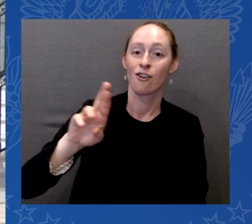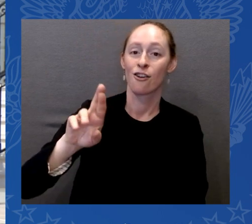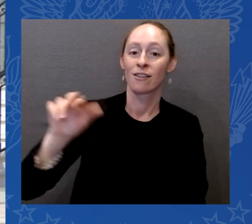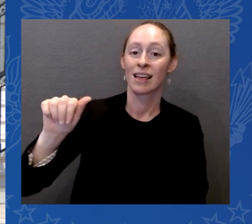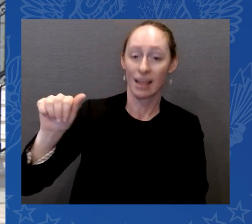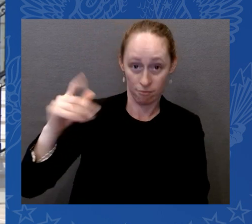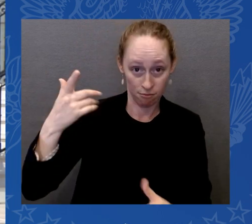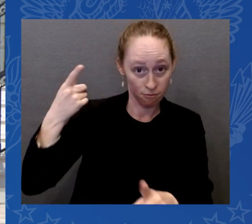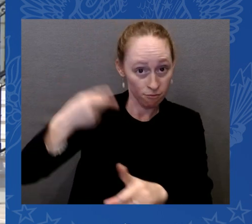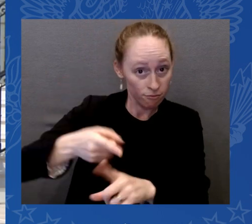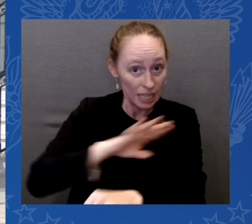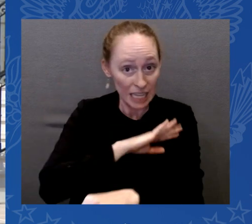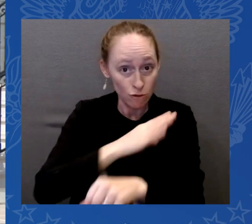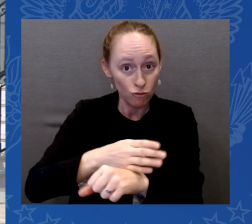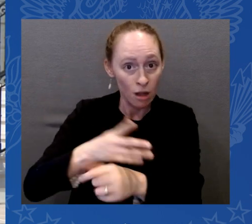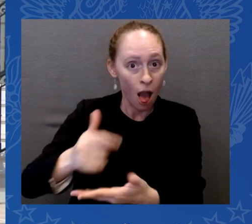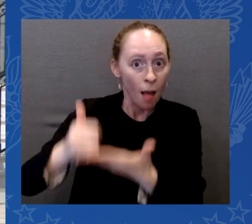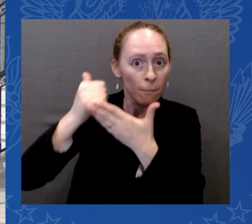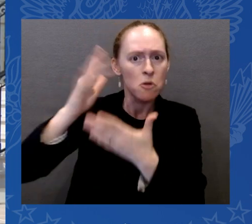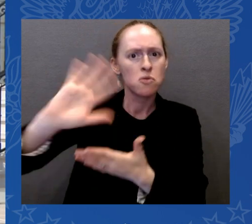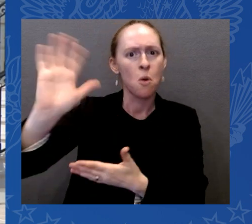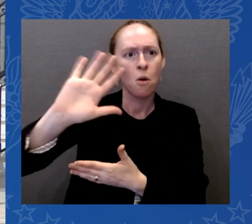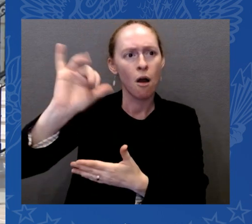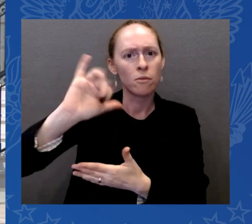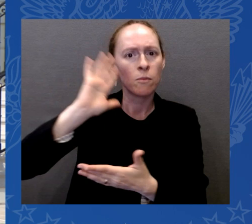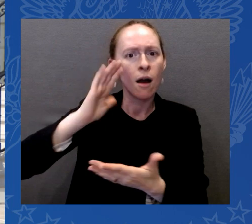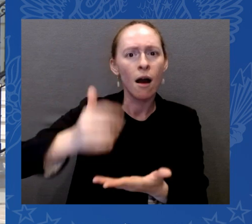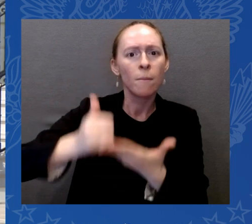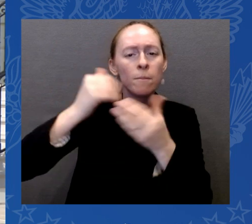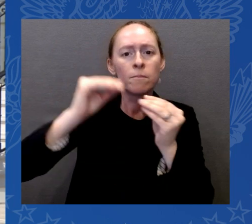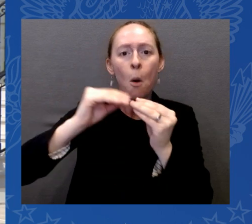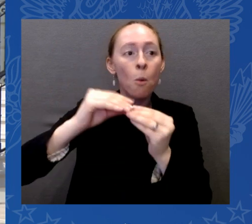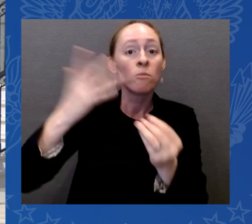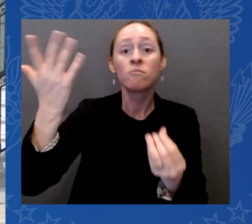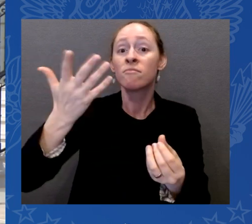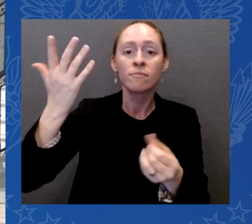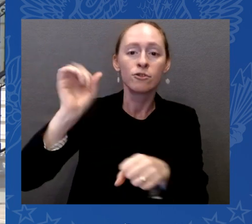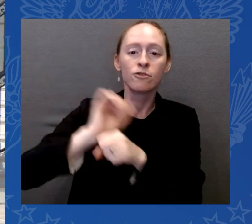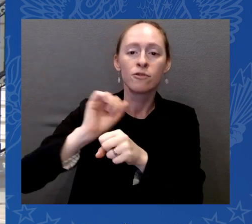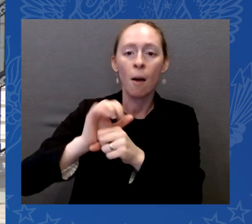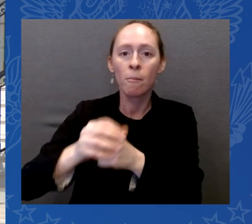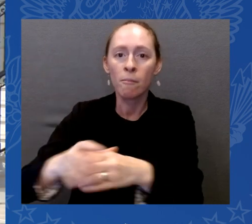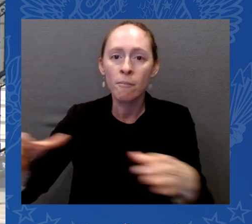It also comes with some of the strongest worker protections we've ever seen, because President Biden knows